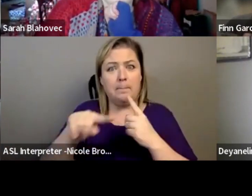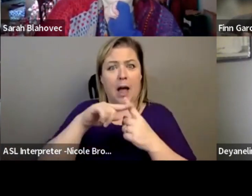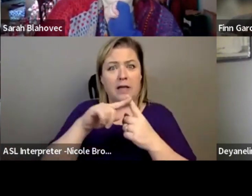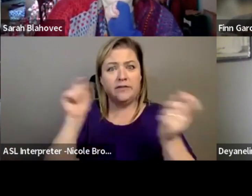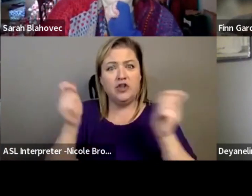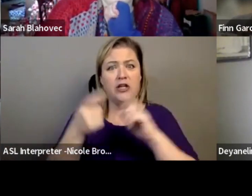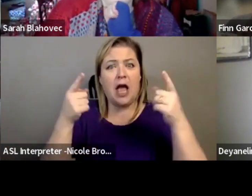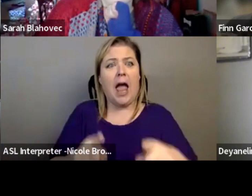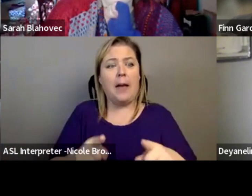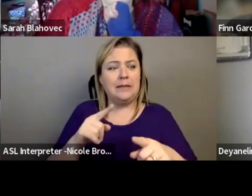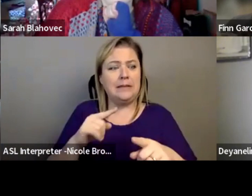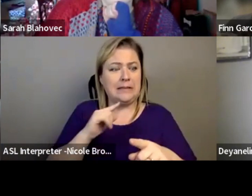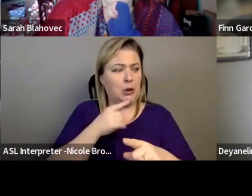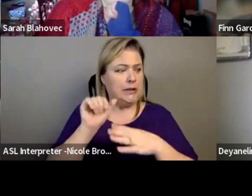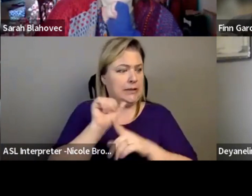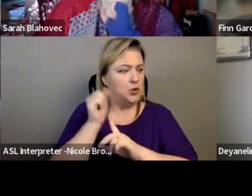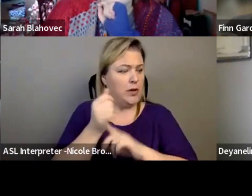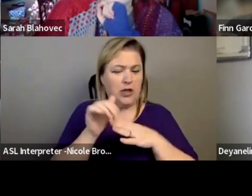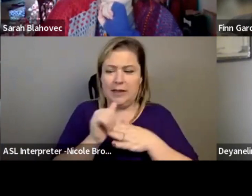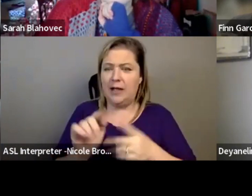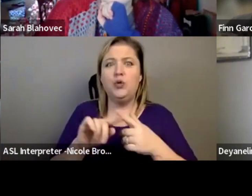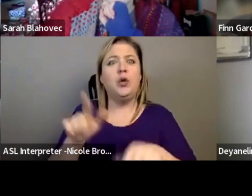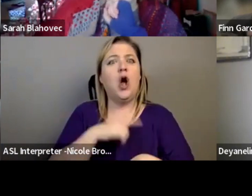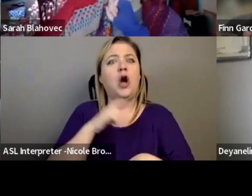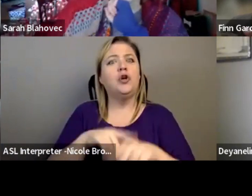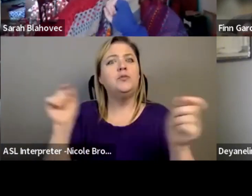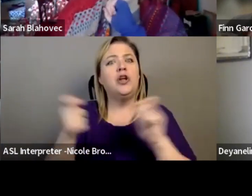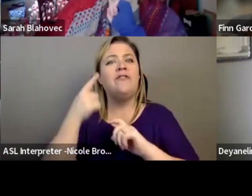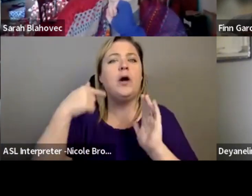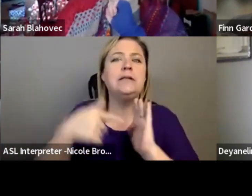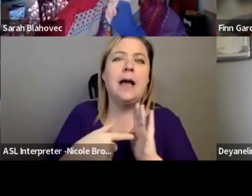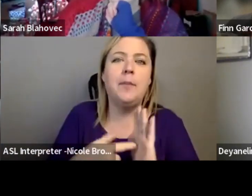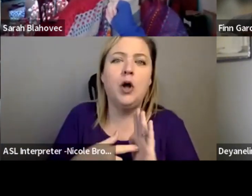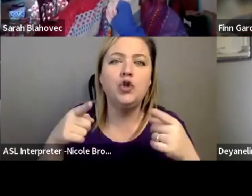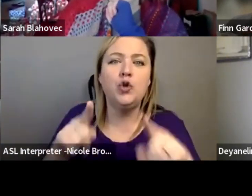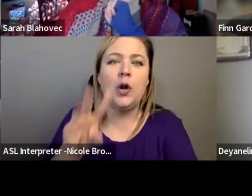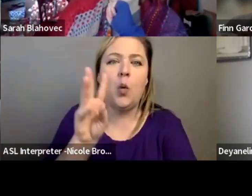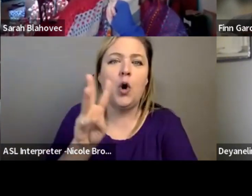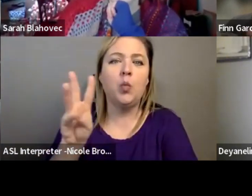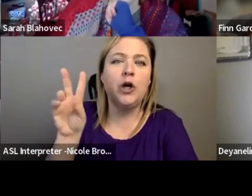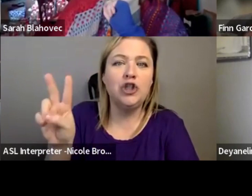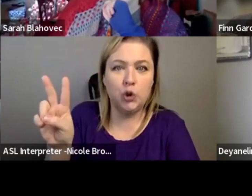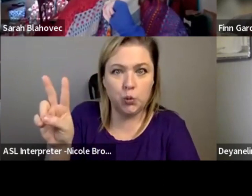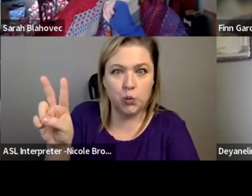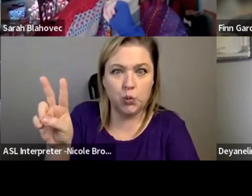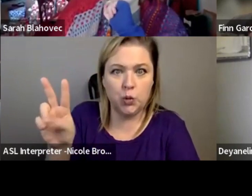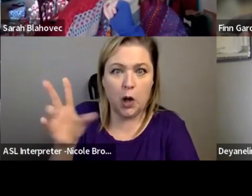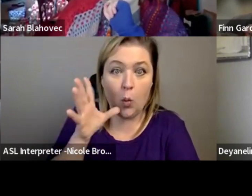extreme circumstances lead to long term changes. For example, during World War Two women were